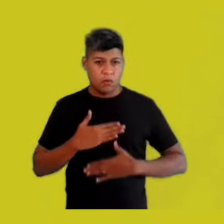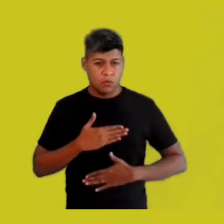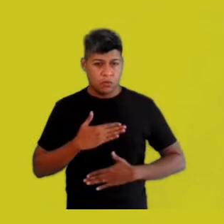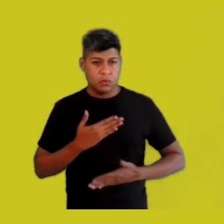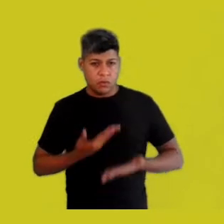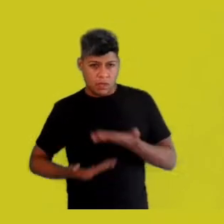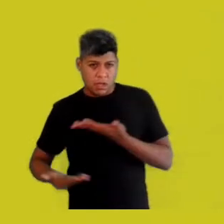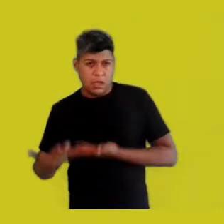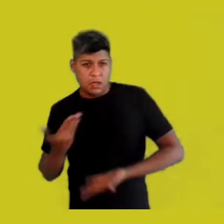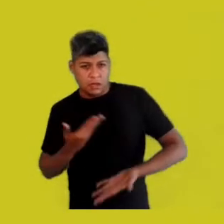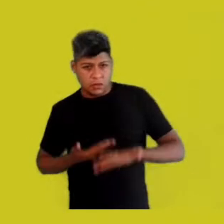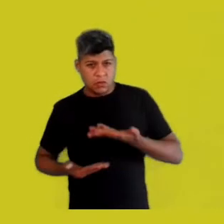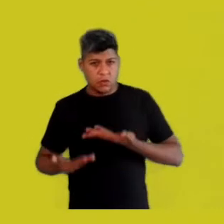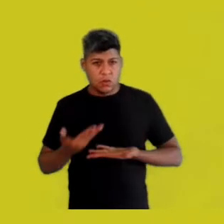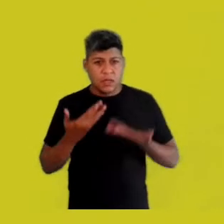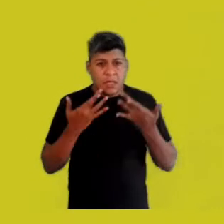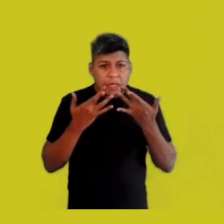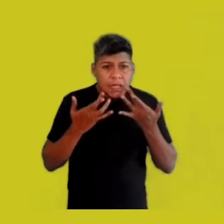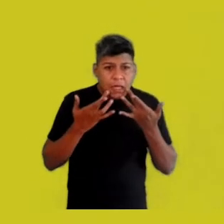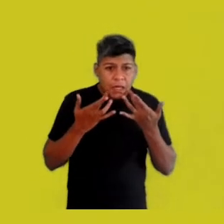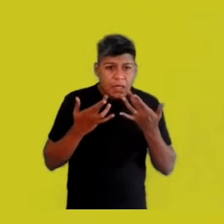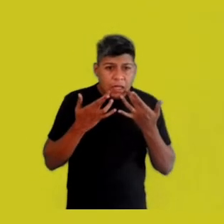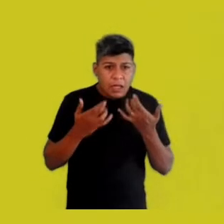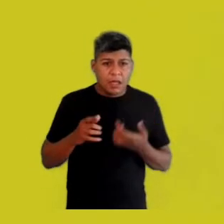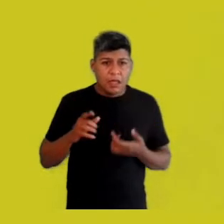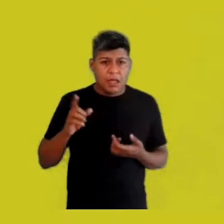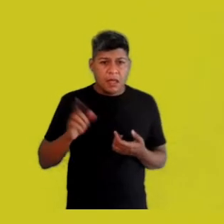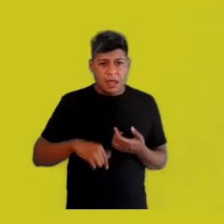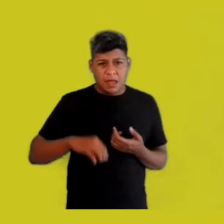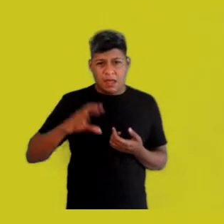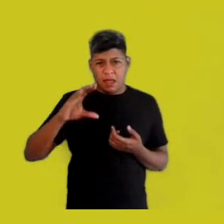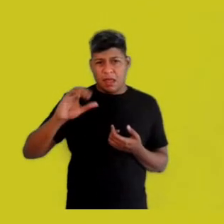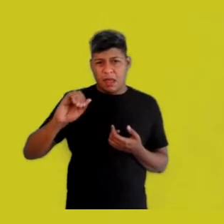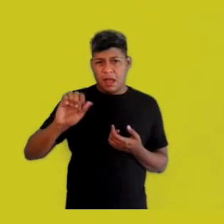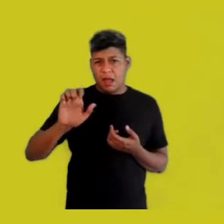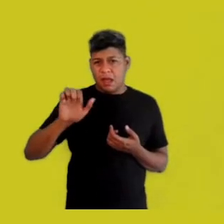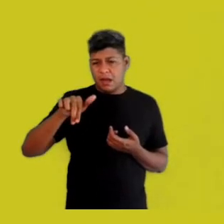This is what he means: is to theater to kaleidoscopize bodies that relate?